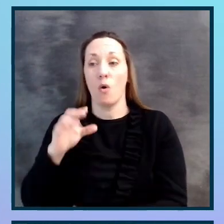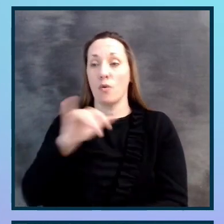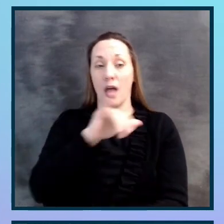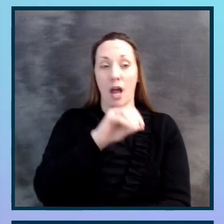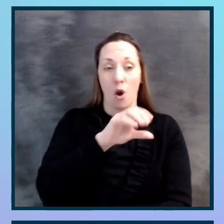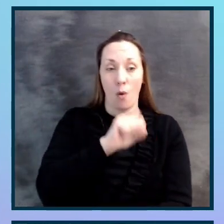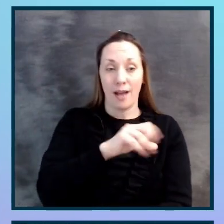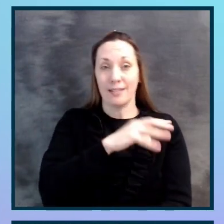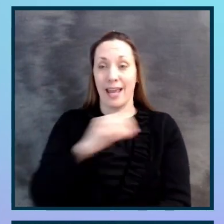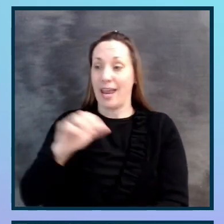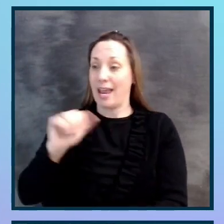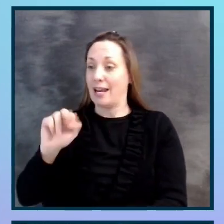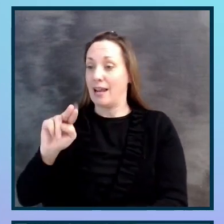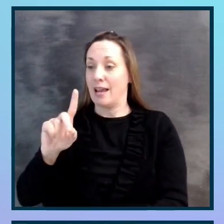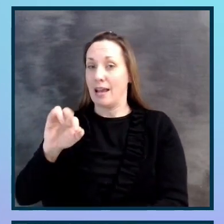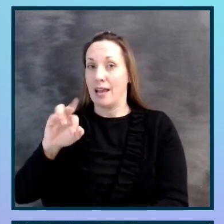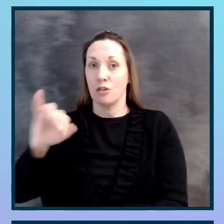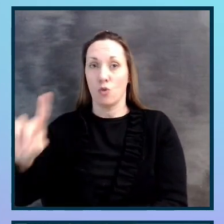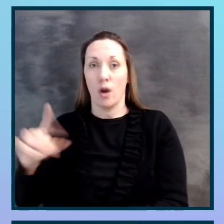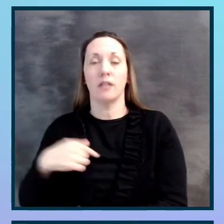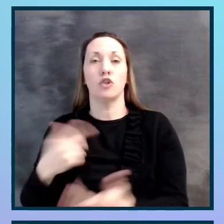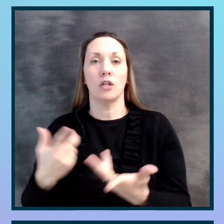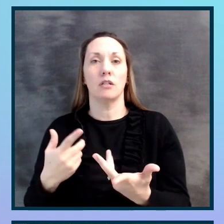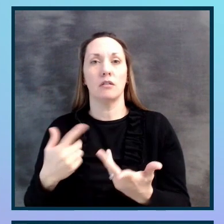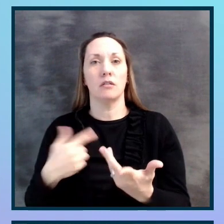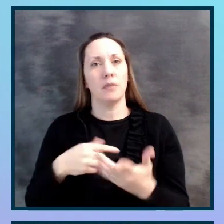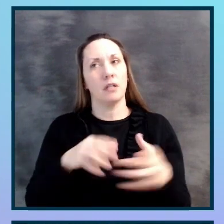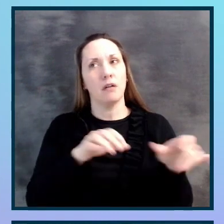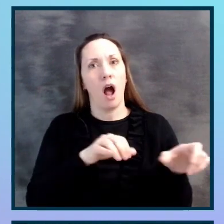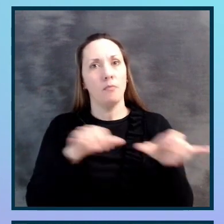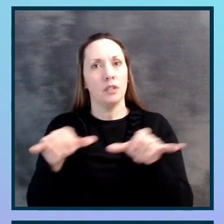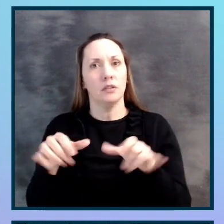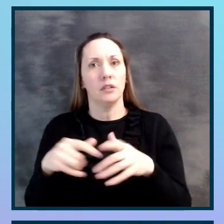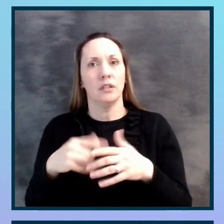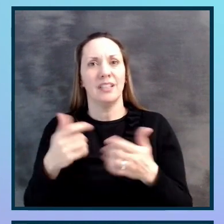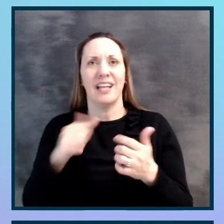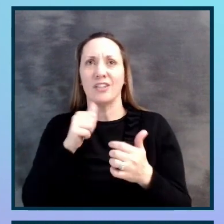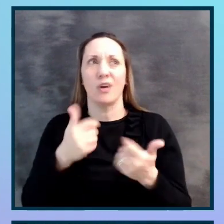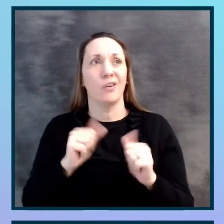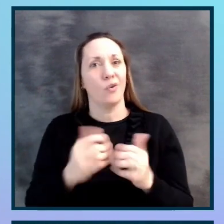Just again, to prevent that cognitive overload of trying to relearn patterns,